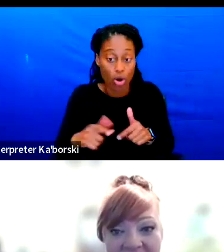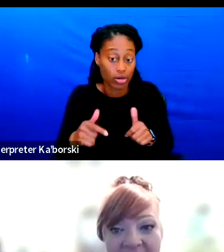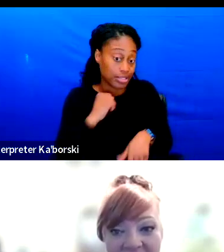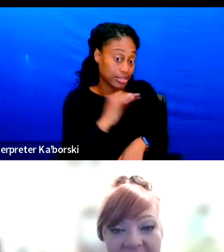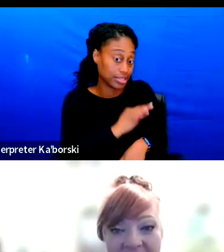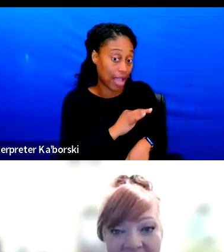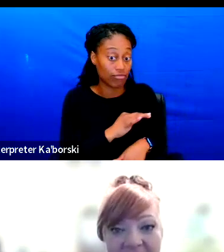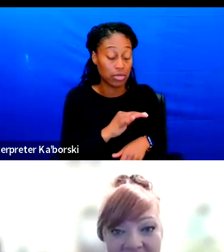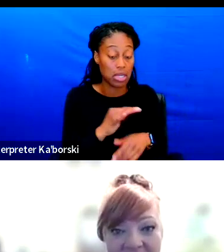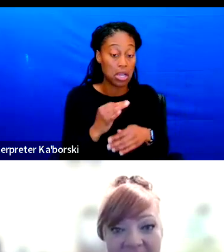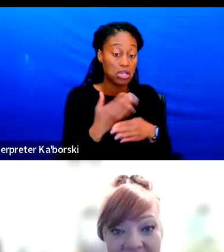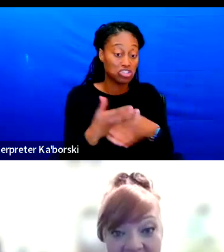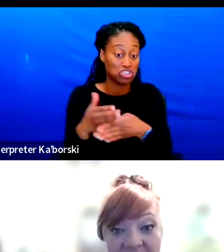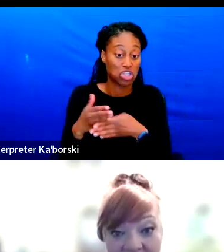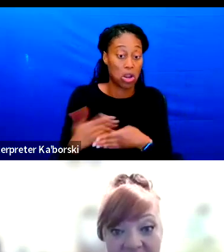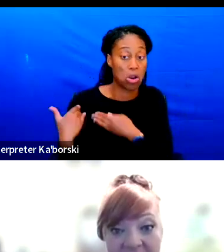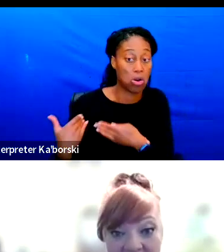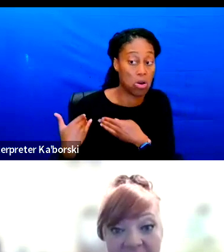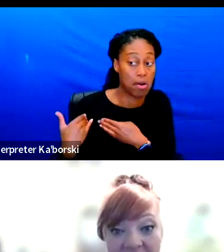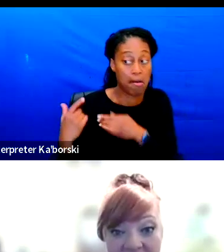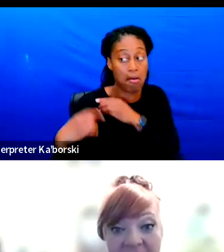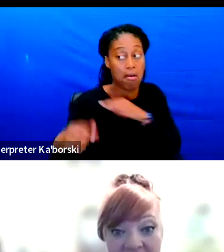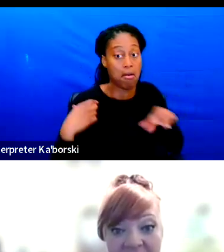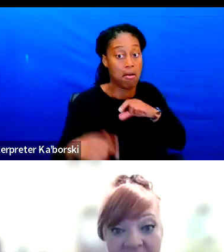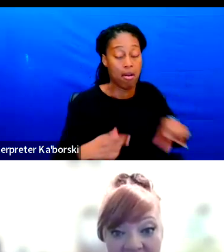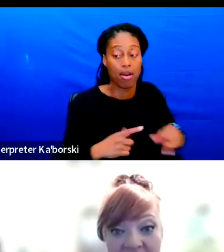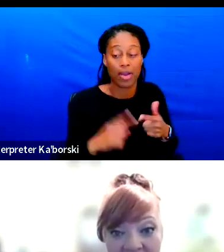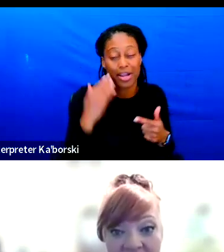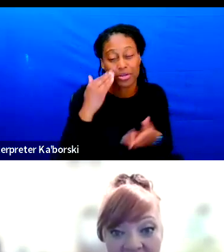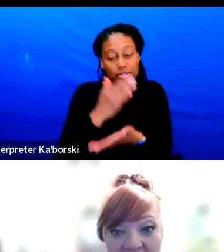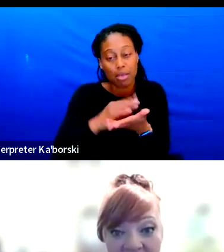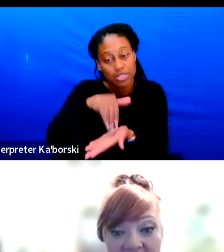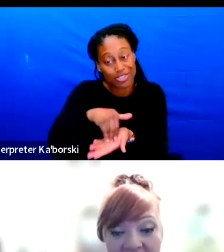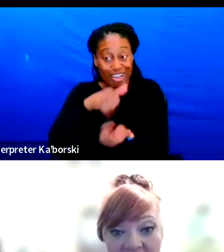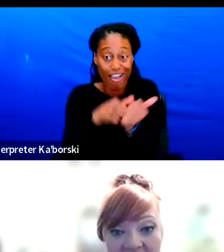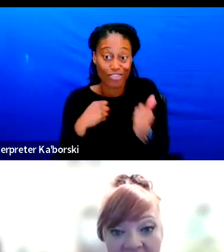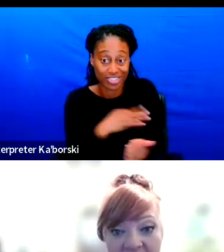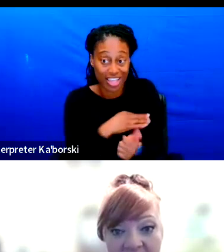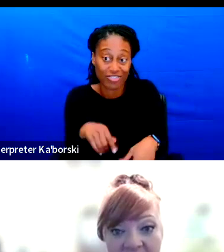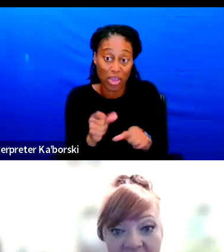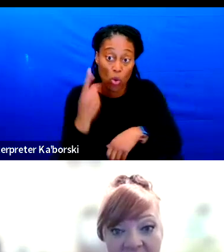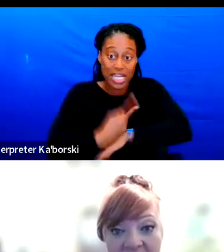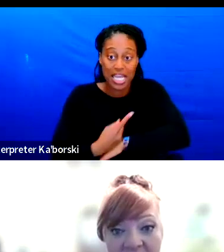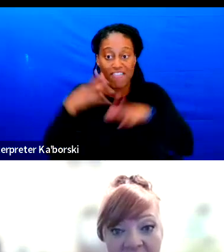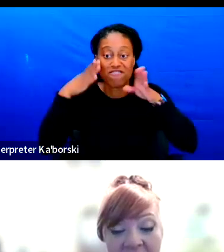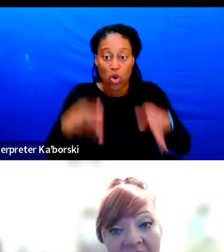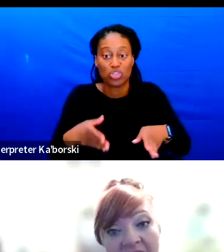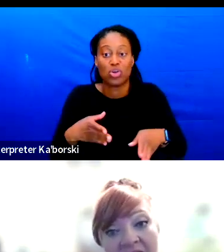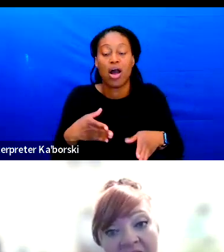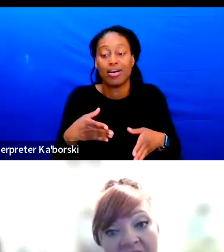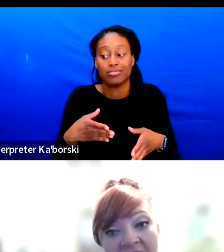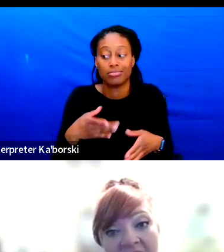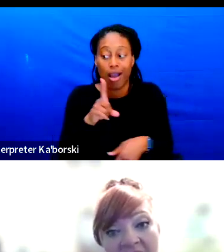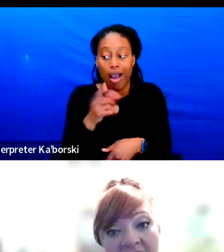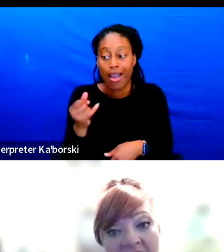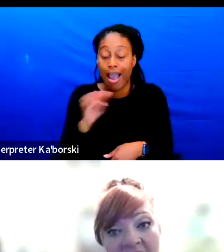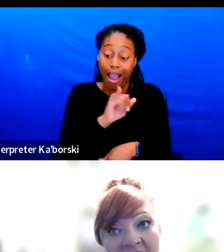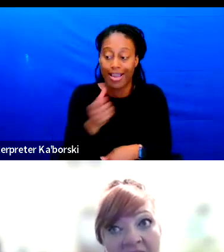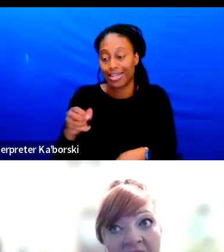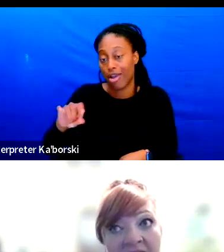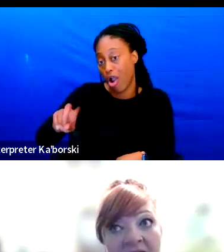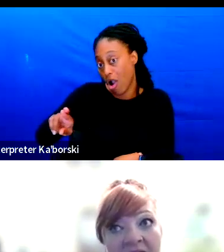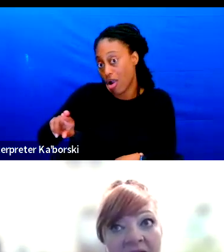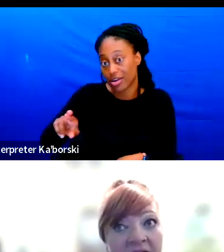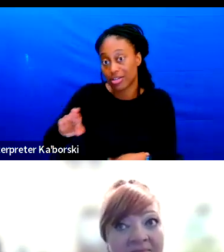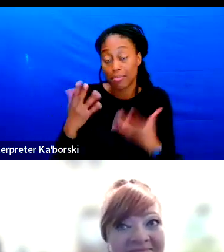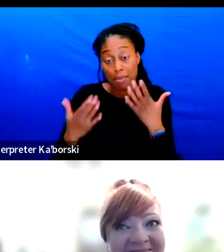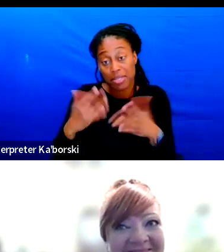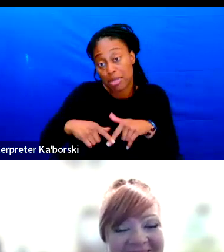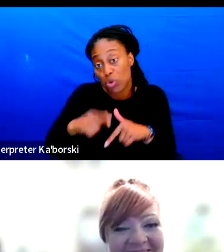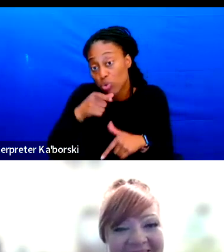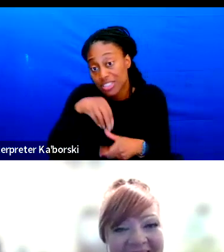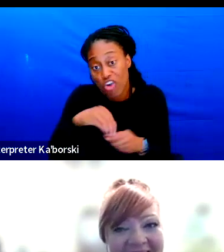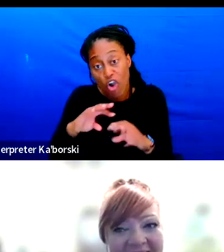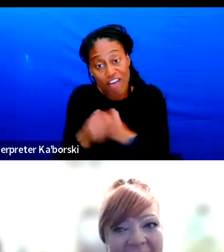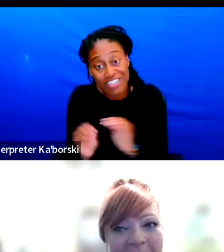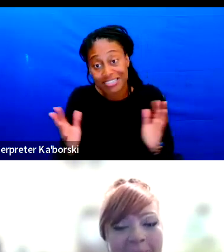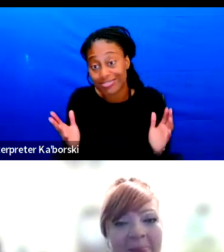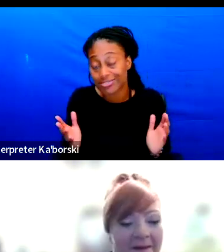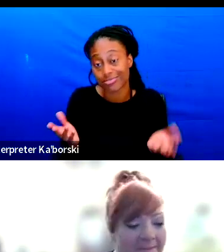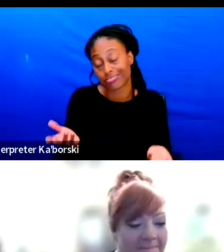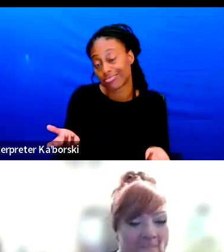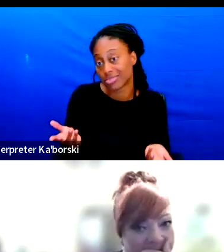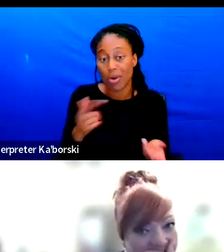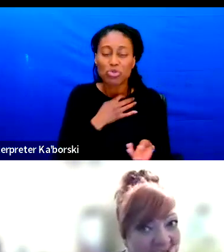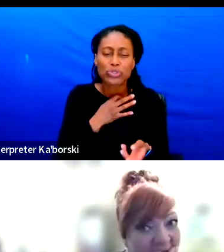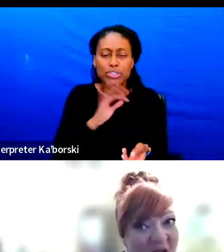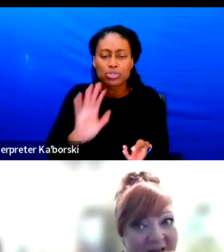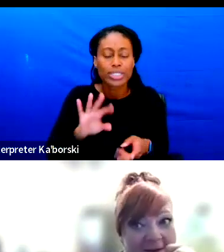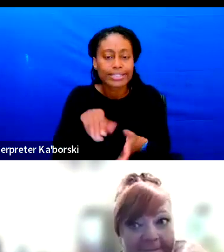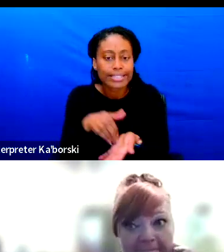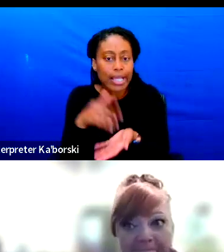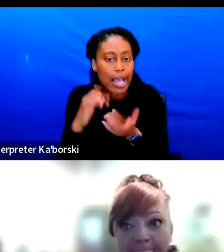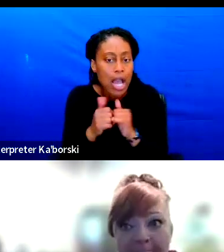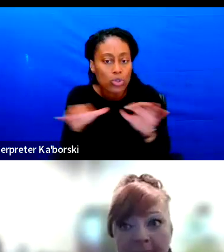Kyle Kleist: Doing I in ours? I know some centers. It's like everybody. Every staff has to take a day. Sometimes it's who's ever in the office at any given time. So I'm curious, you know, at your center. How do you do in ours? I'll tell you.